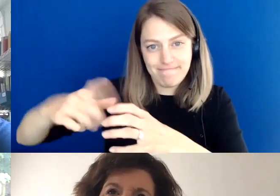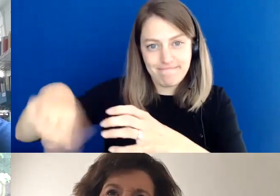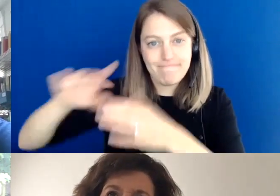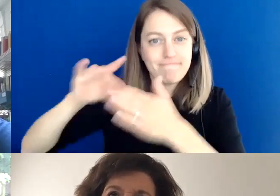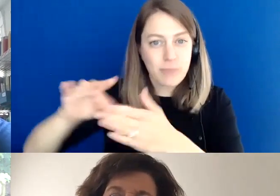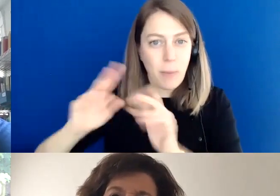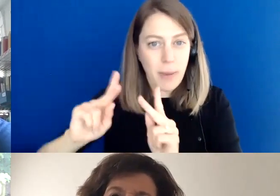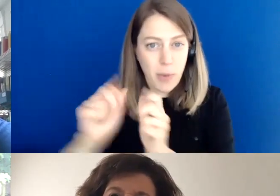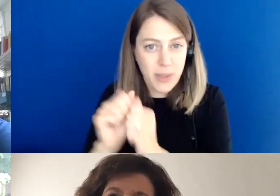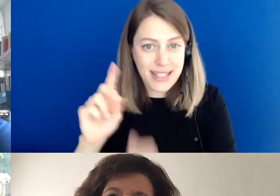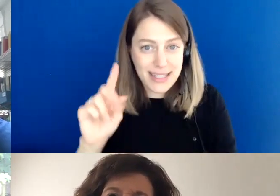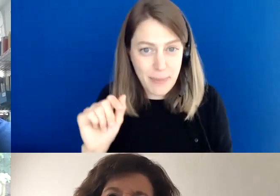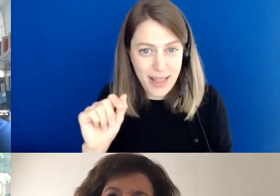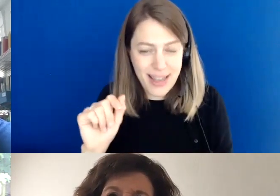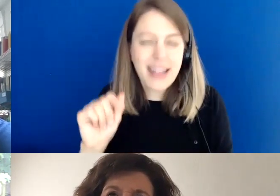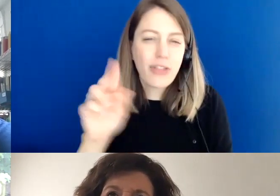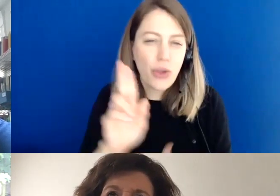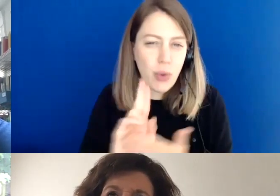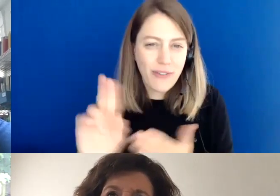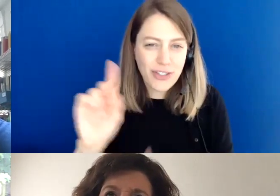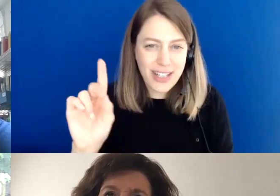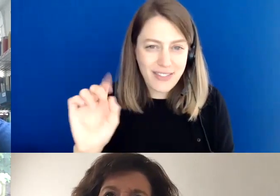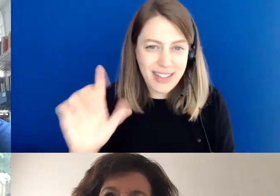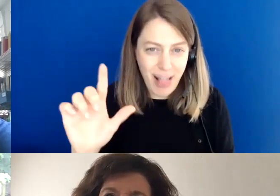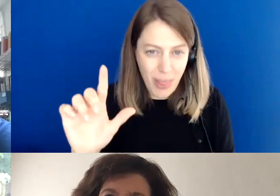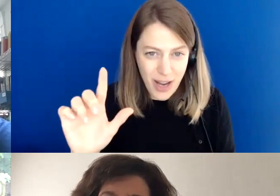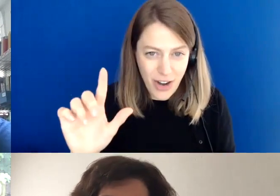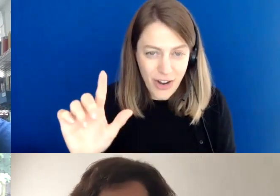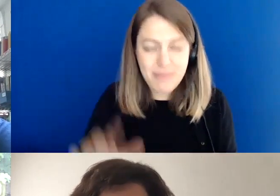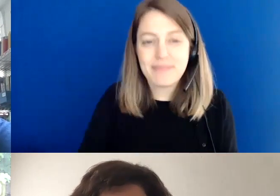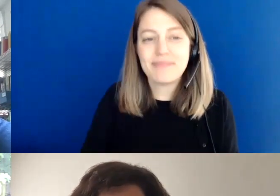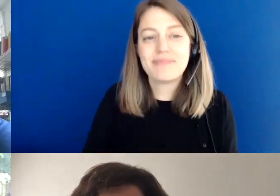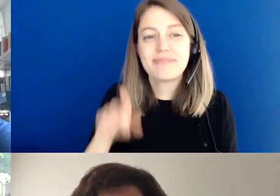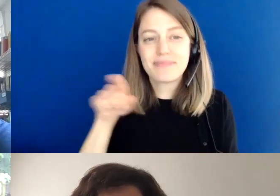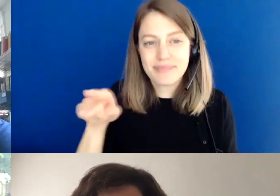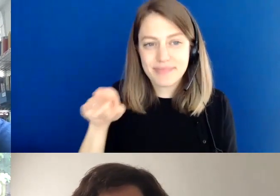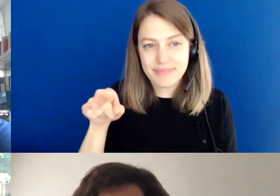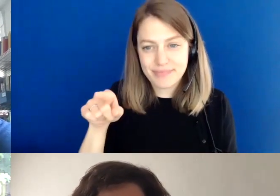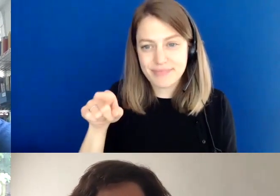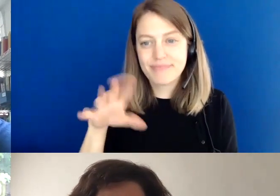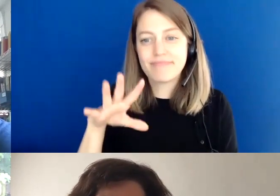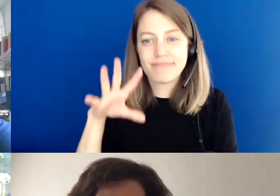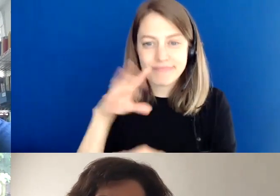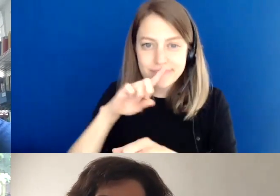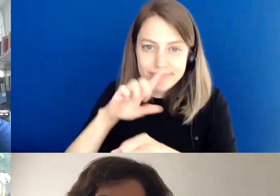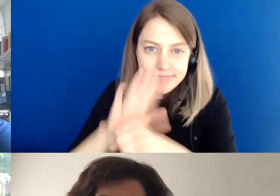TASH, an international advocacy association. committed to the full inclusion of people with disabilities.